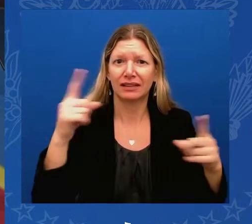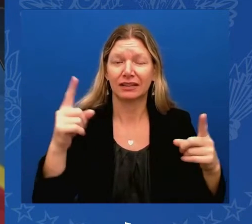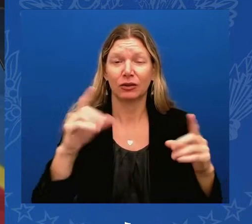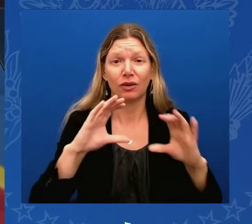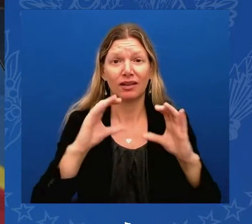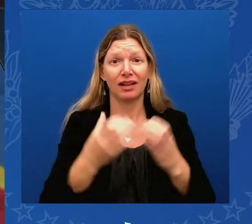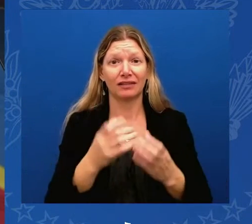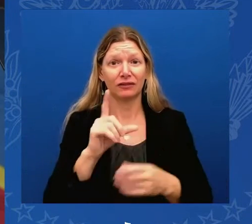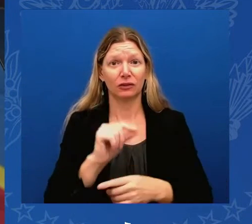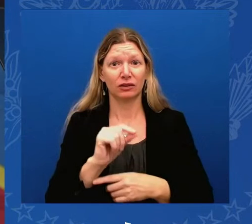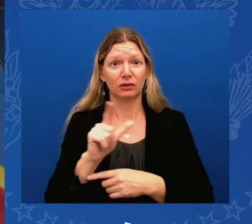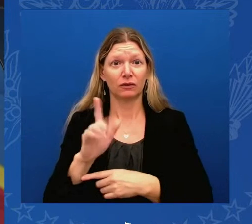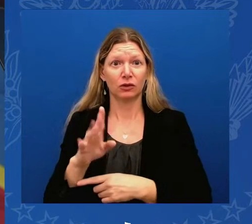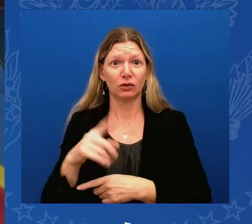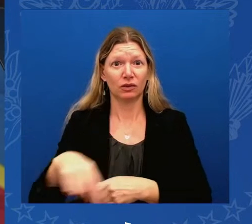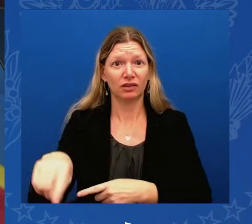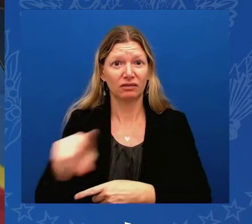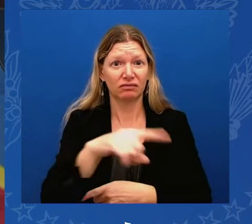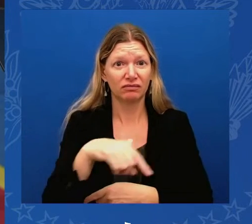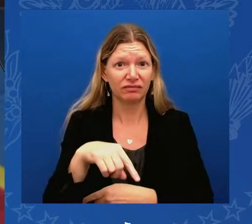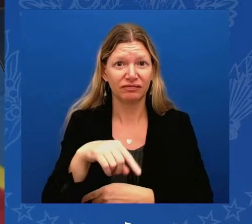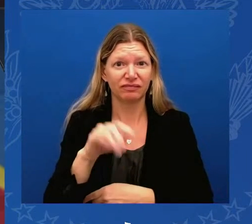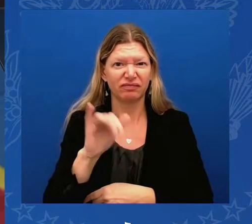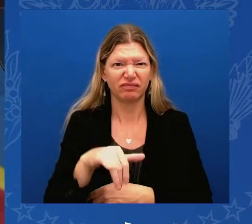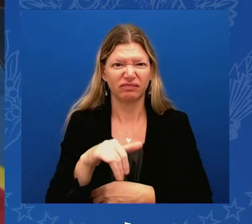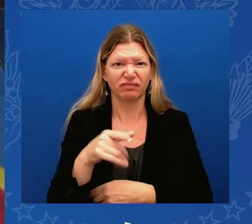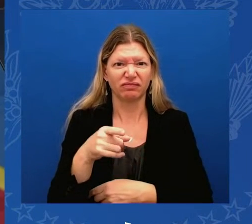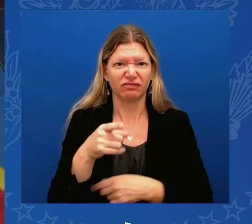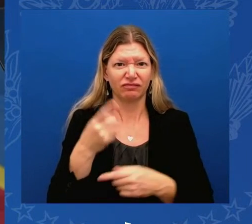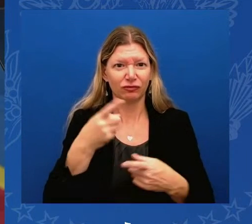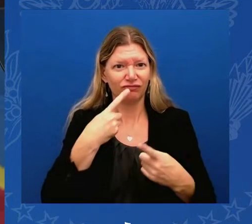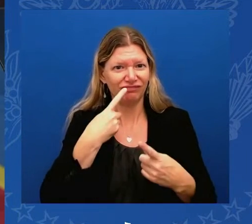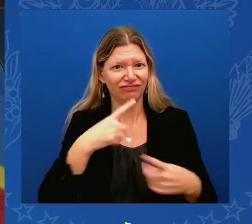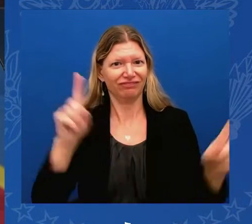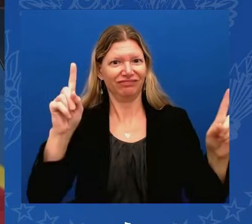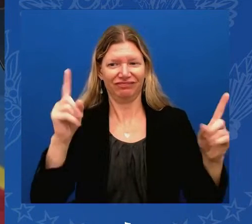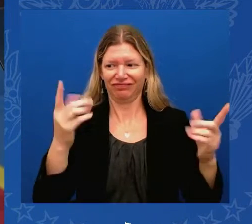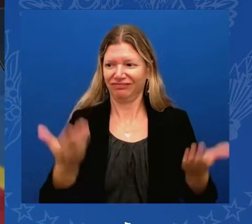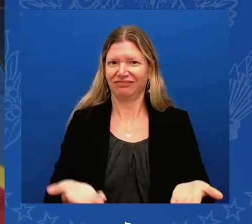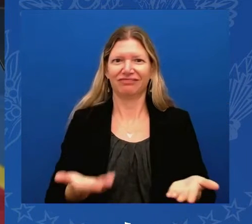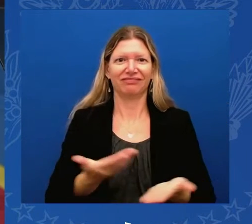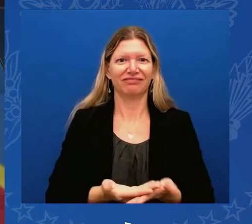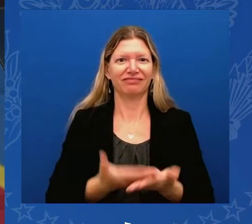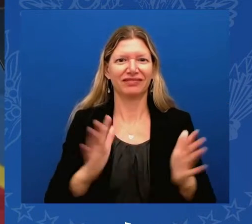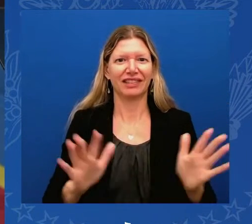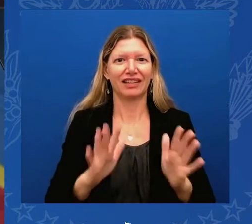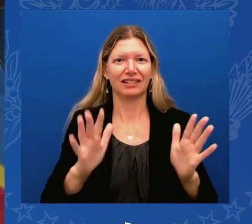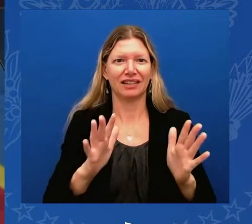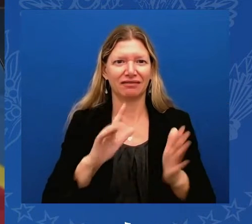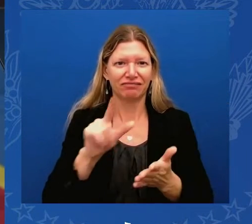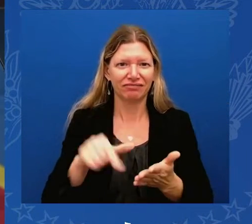you can push the sun above the horizon once more. You can reveal a light hope -- and that's not --